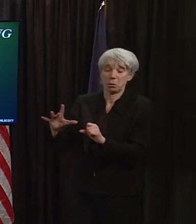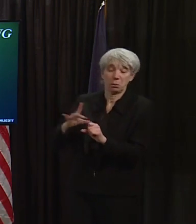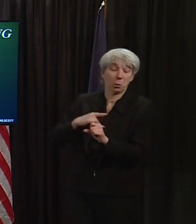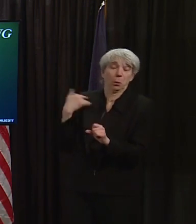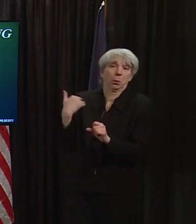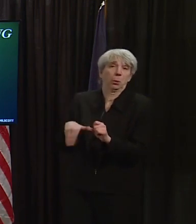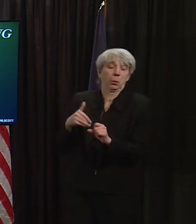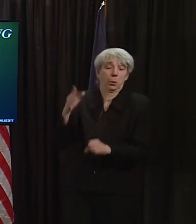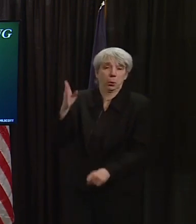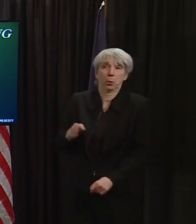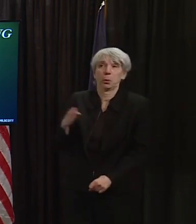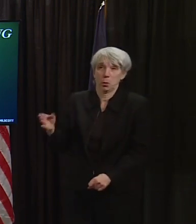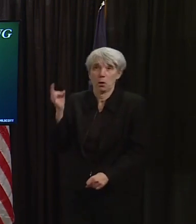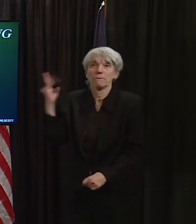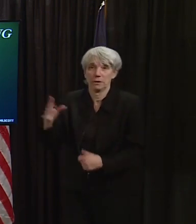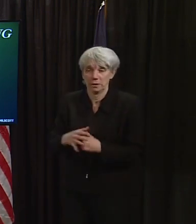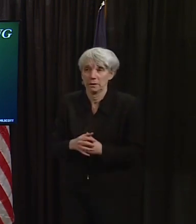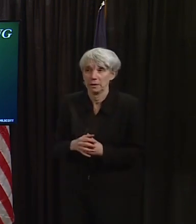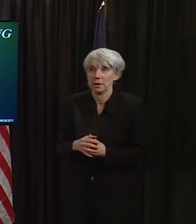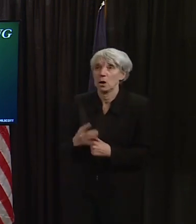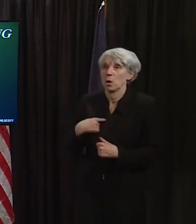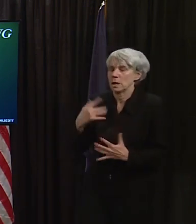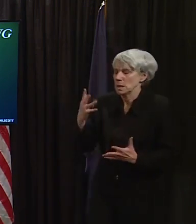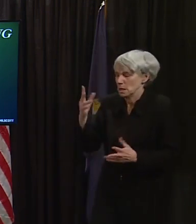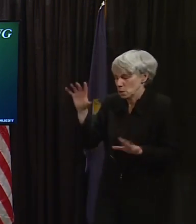measures to keep people safe and it was the right thing to do